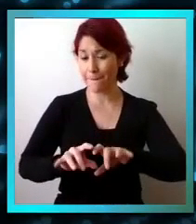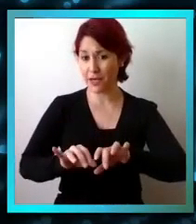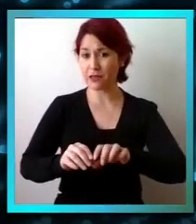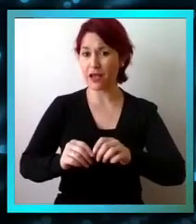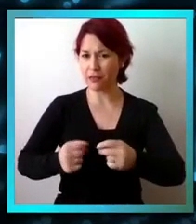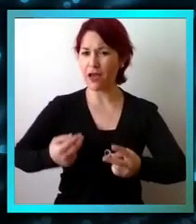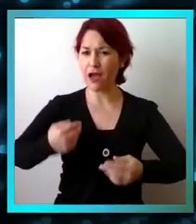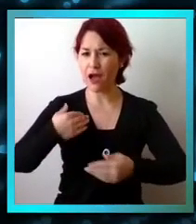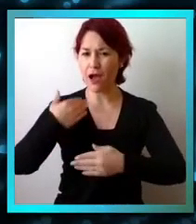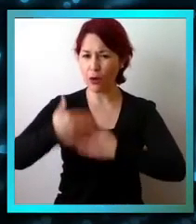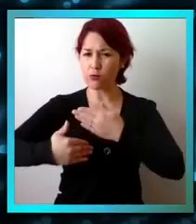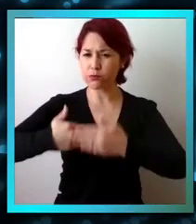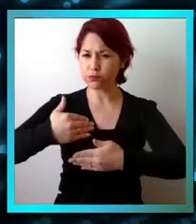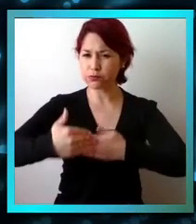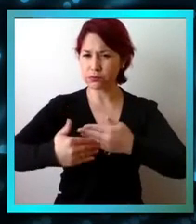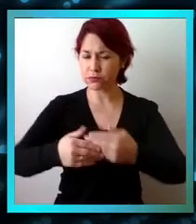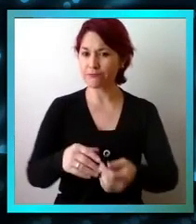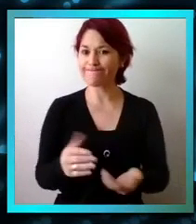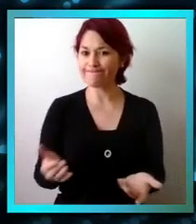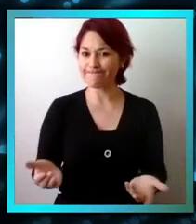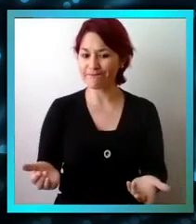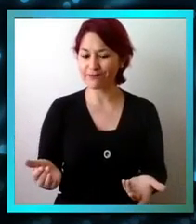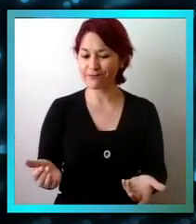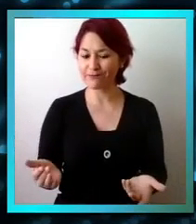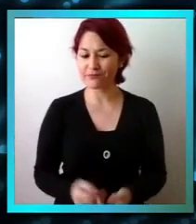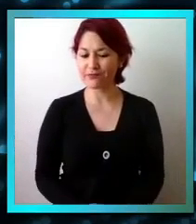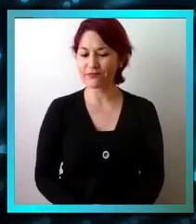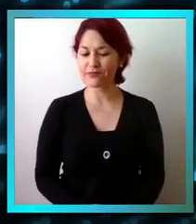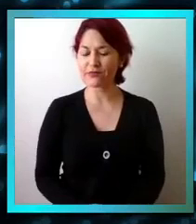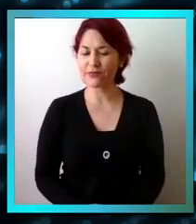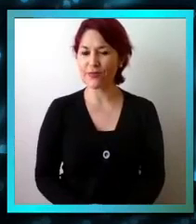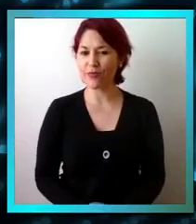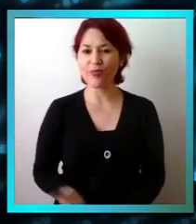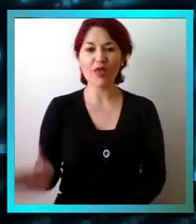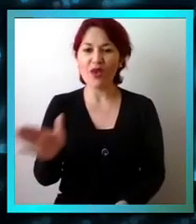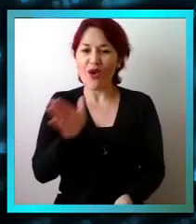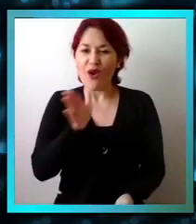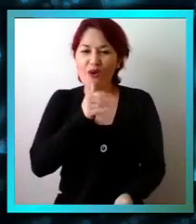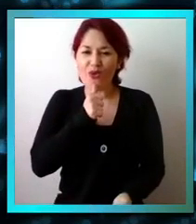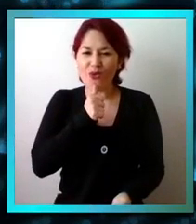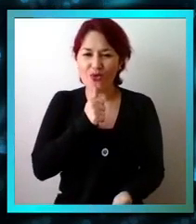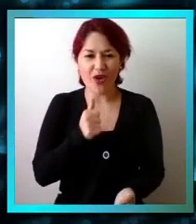doesn't really protect you with a uh well necessary on a necessary level because the damage